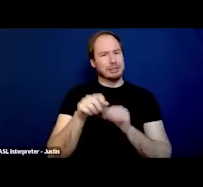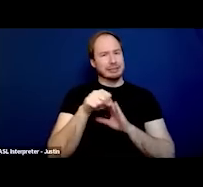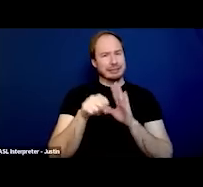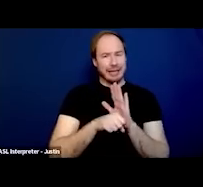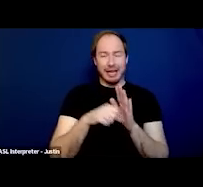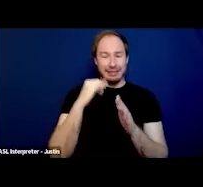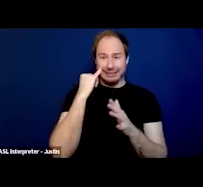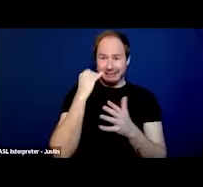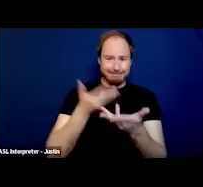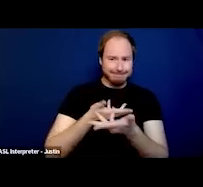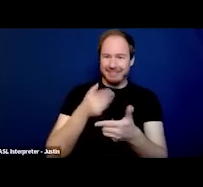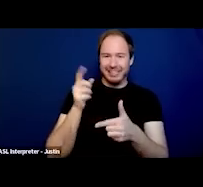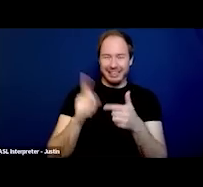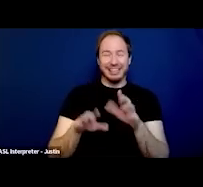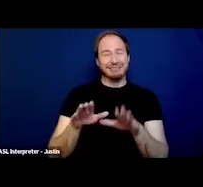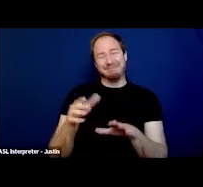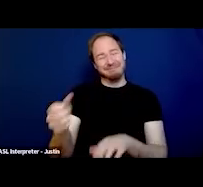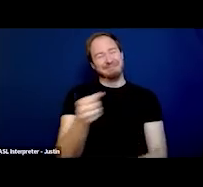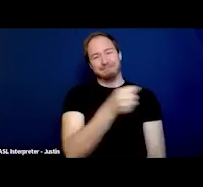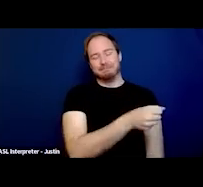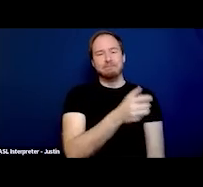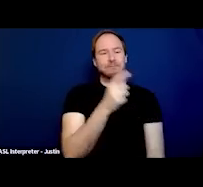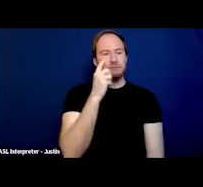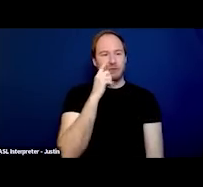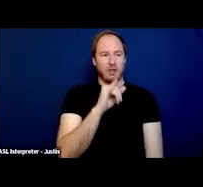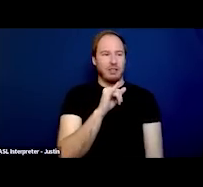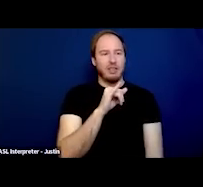if that's a situation that feels necessary. Next slide.